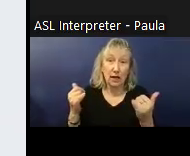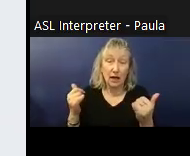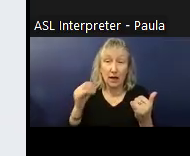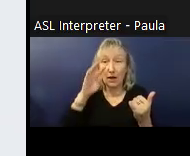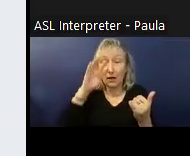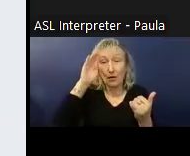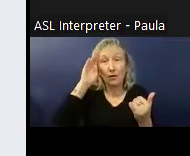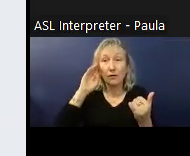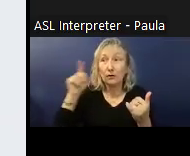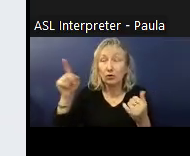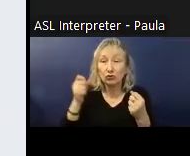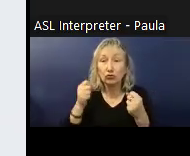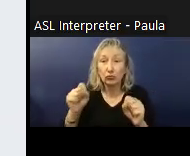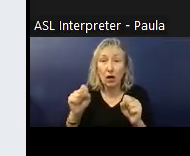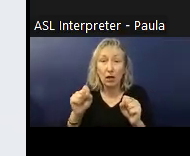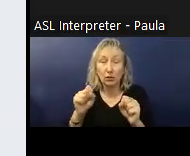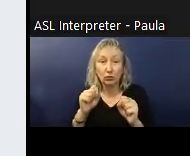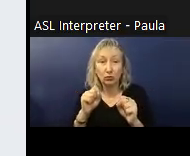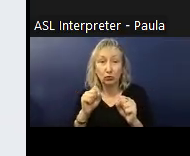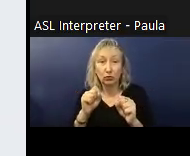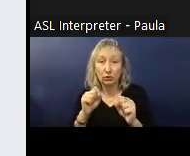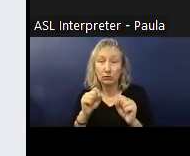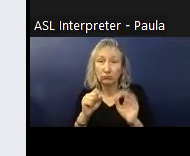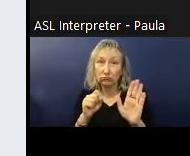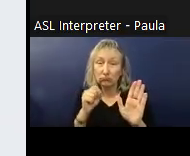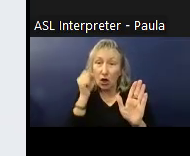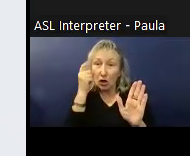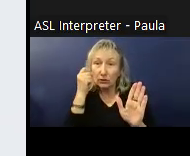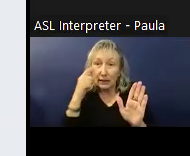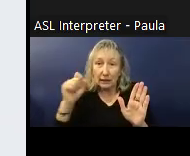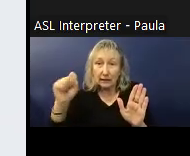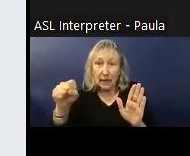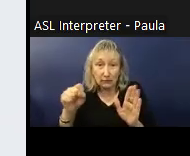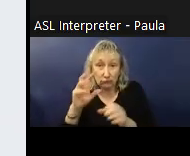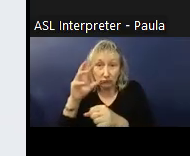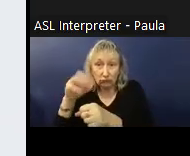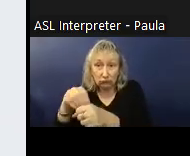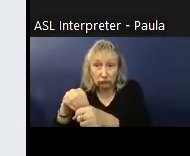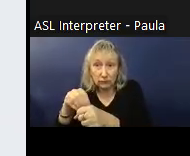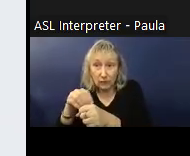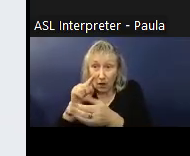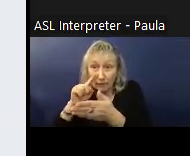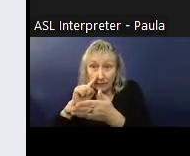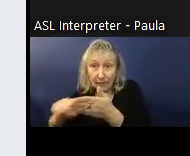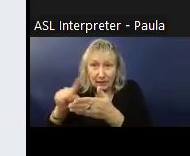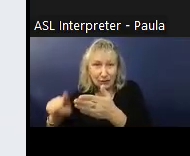is to try to move that needle back to where, yes, the investigation is definitely a part of Protective Services, but it's not the end all be all.